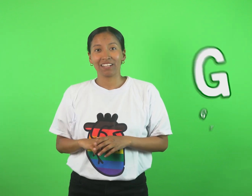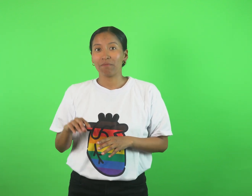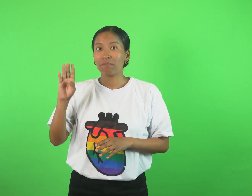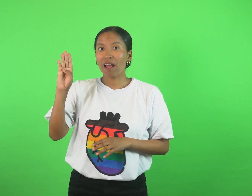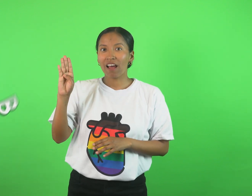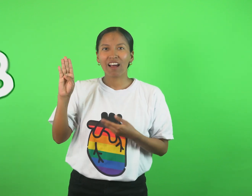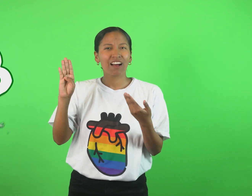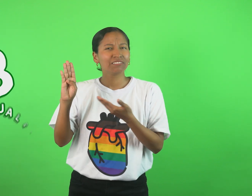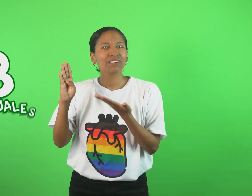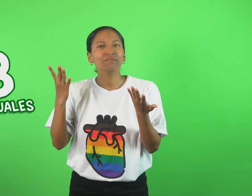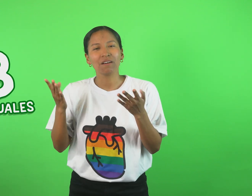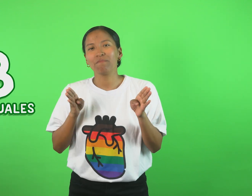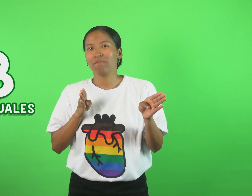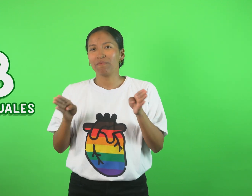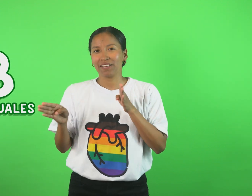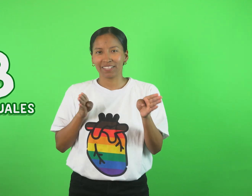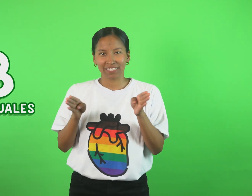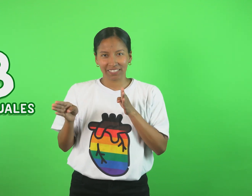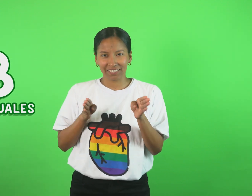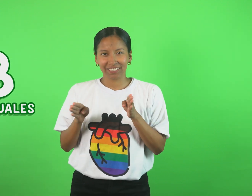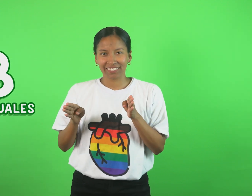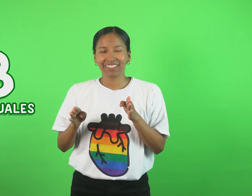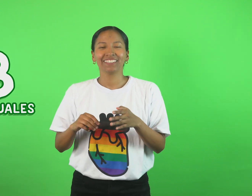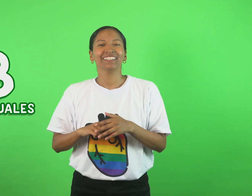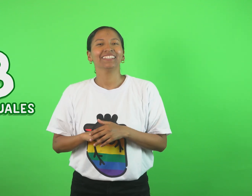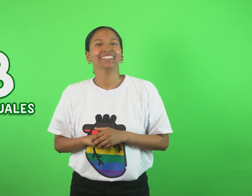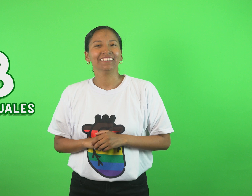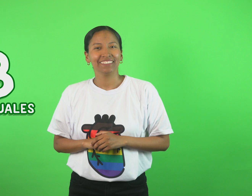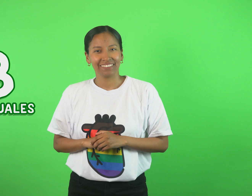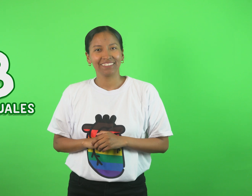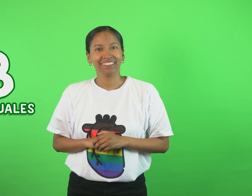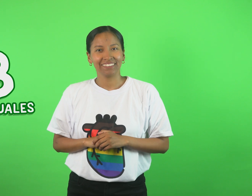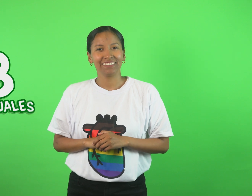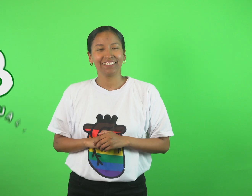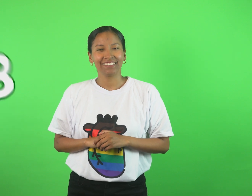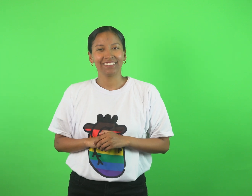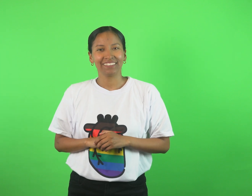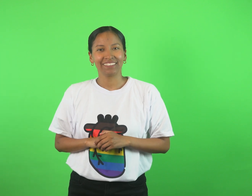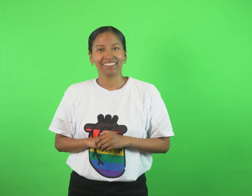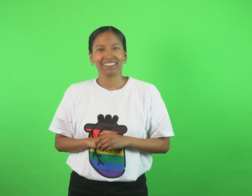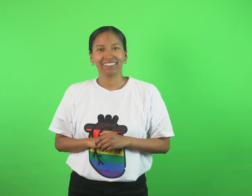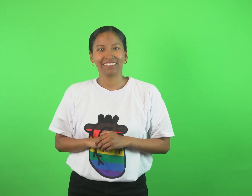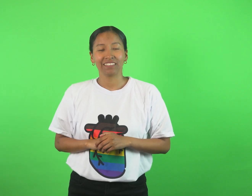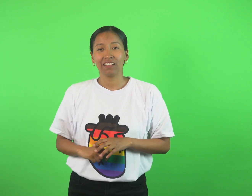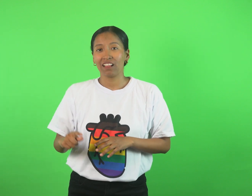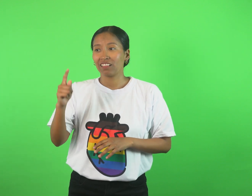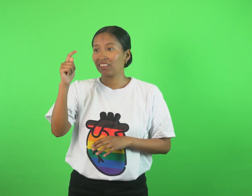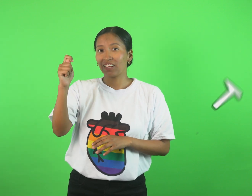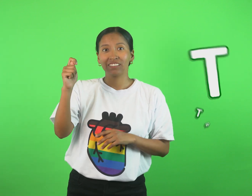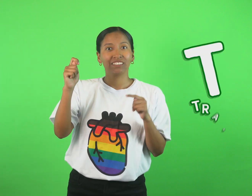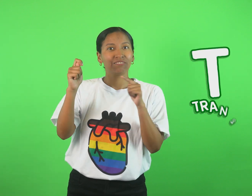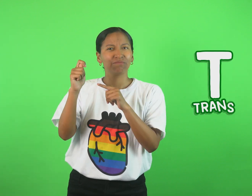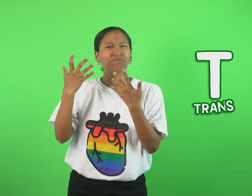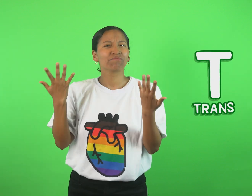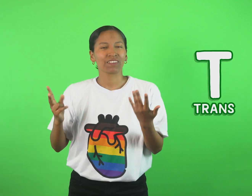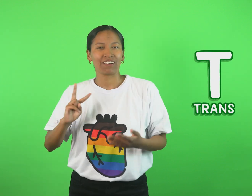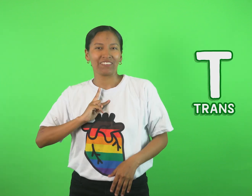B for Bisexual. T